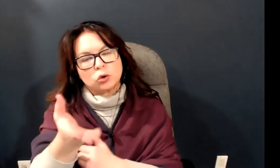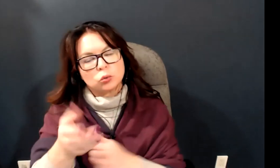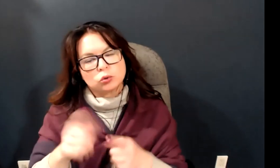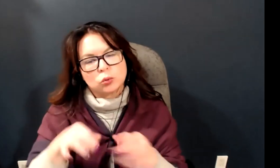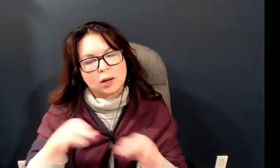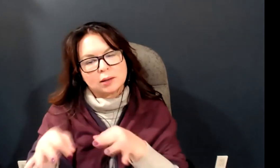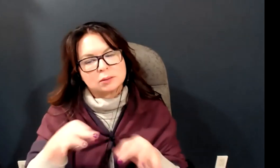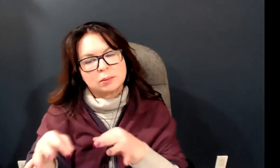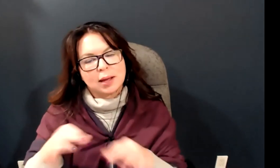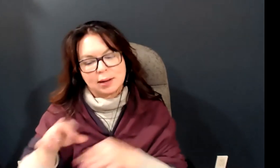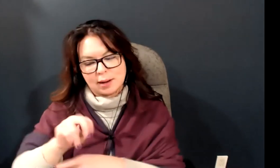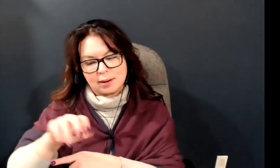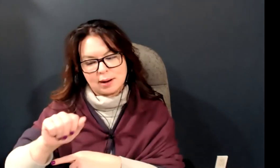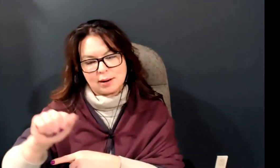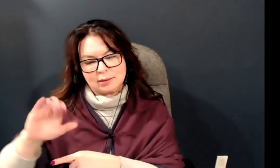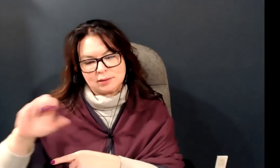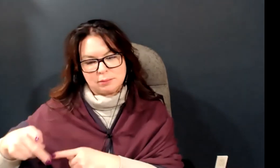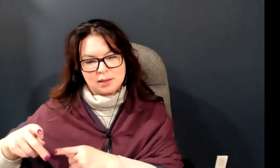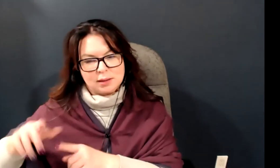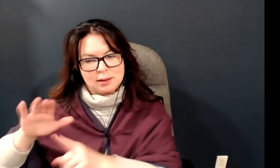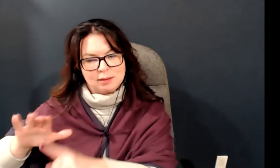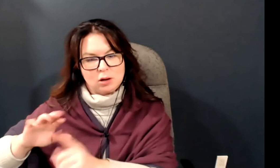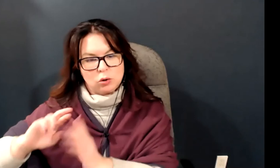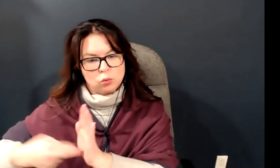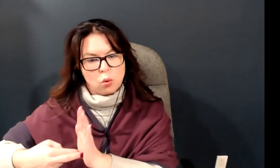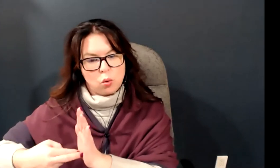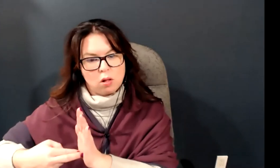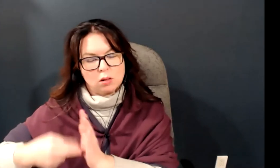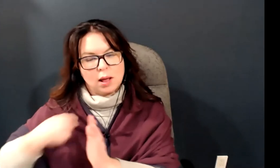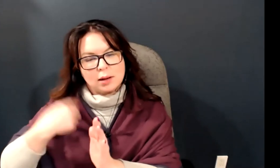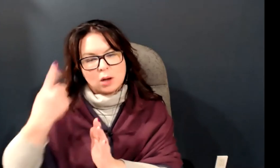were paid they were surprised to see abstractionists and so just getting a look at that in a more